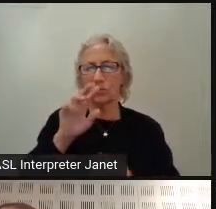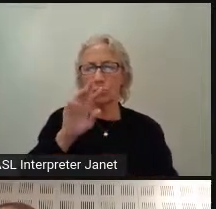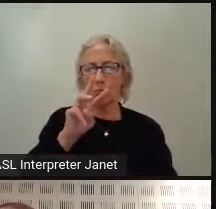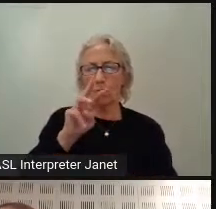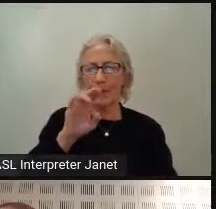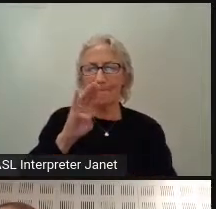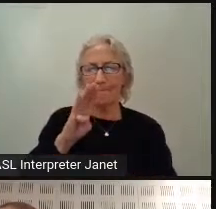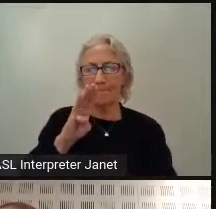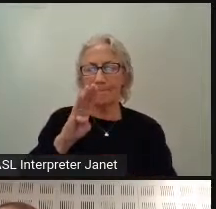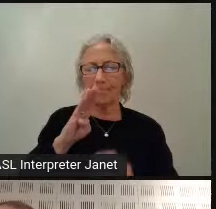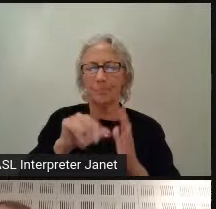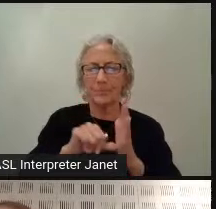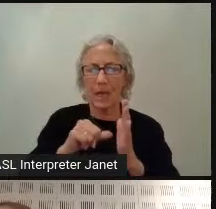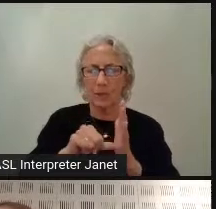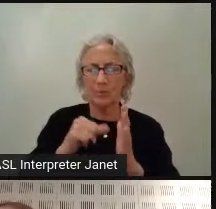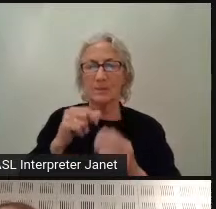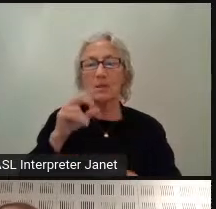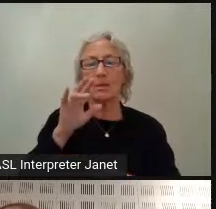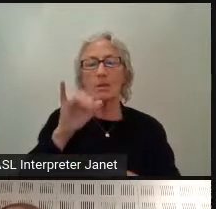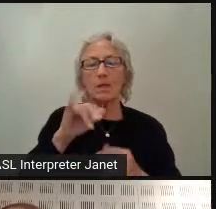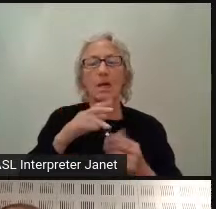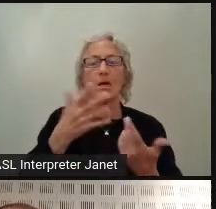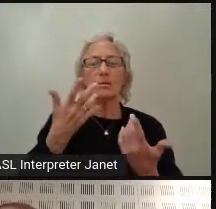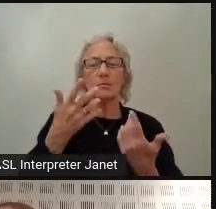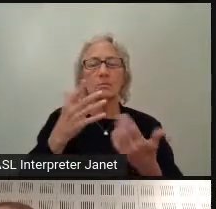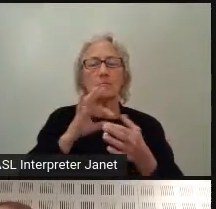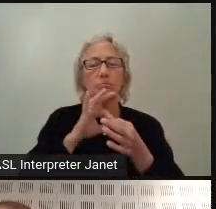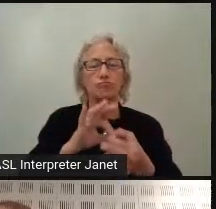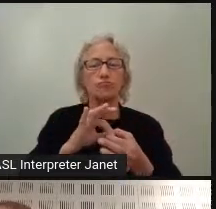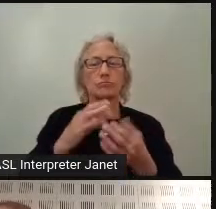with Chapter nine which is about web documents.